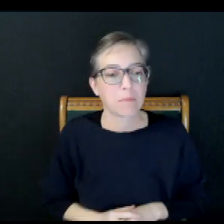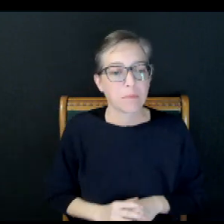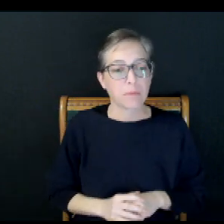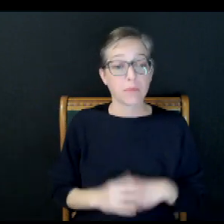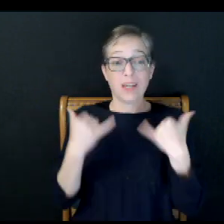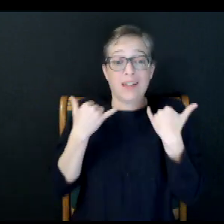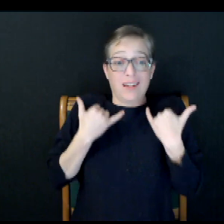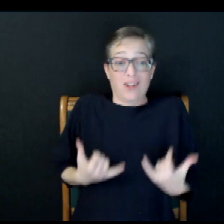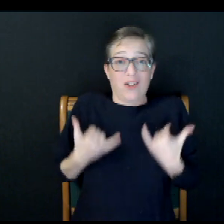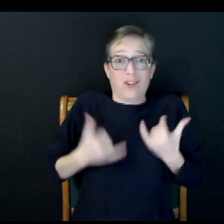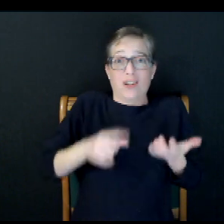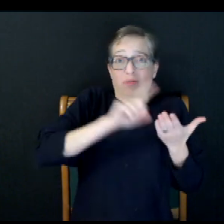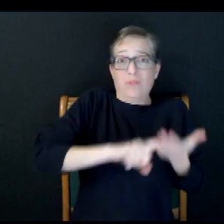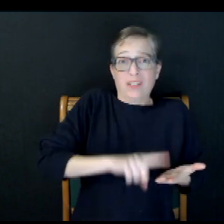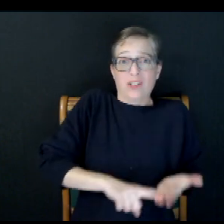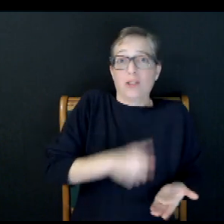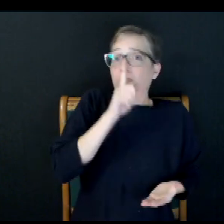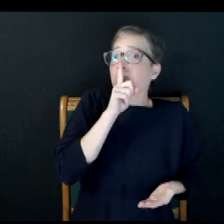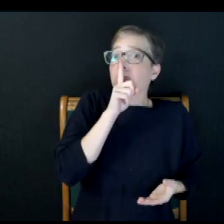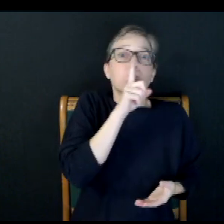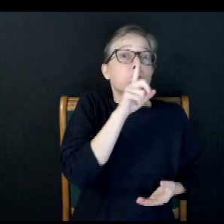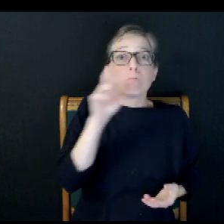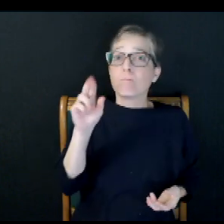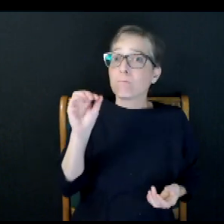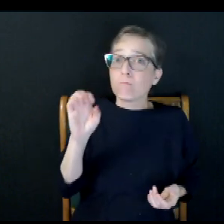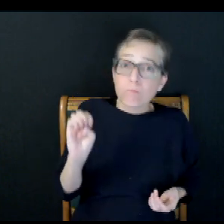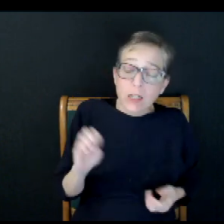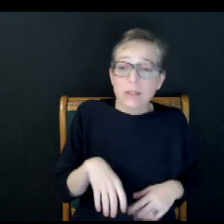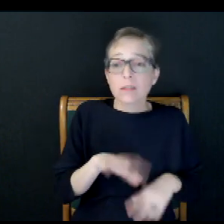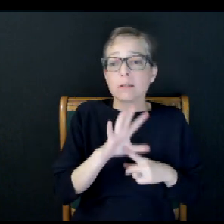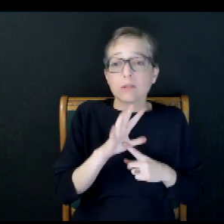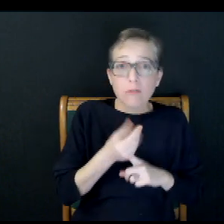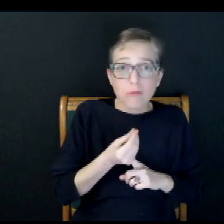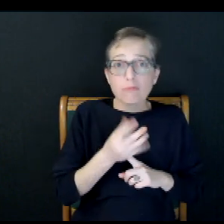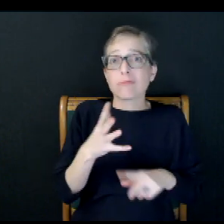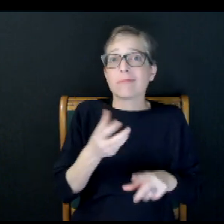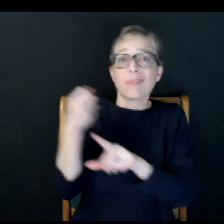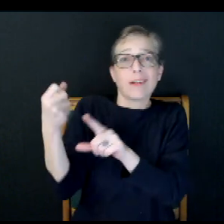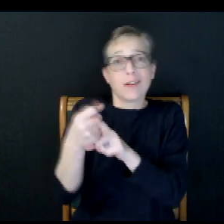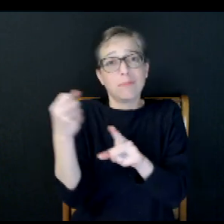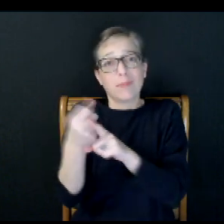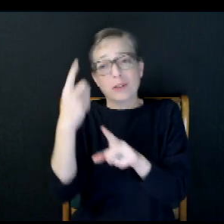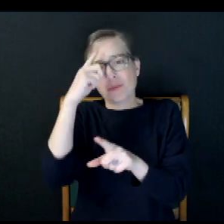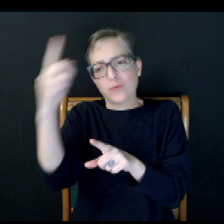speak to race and culture consideration and impacts of access and service utilization